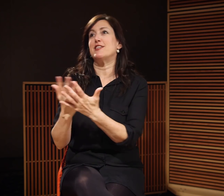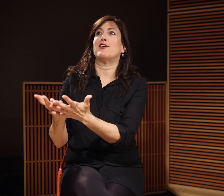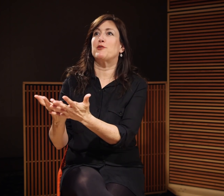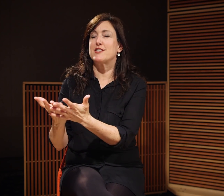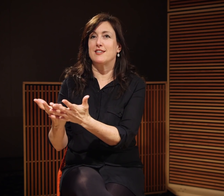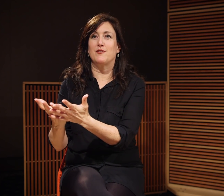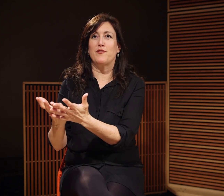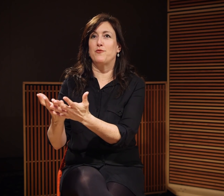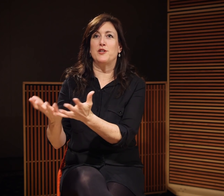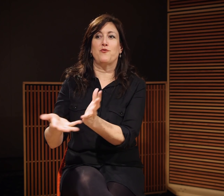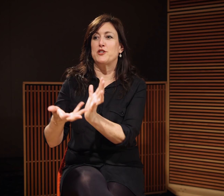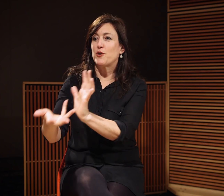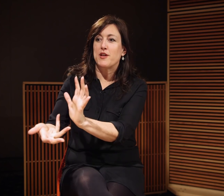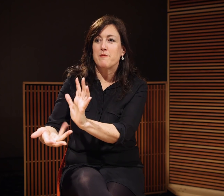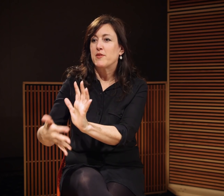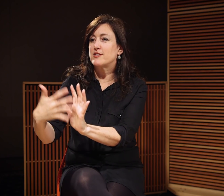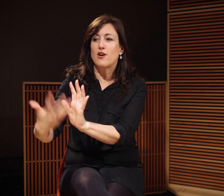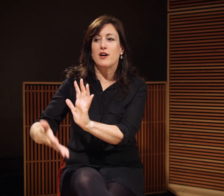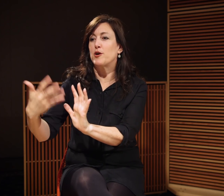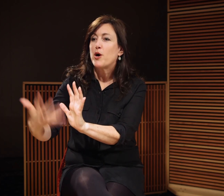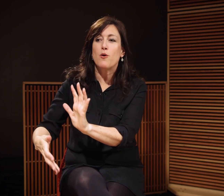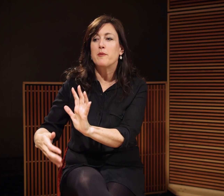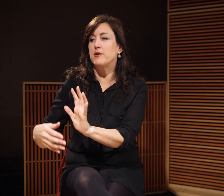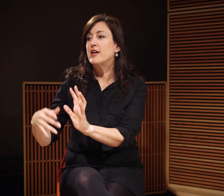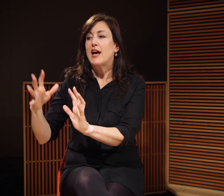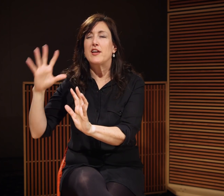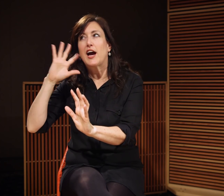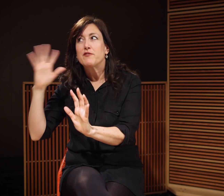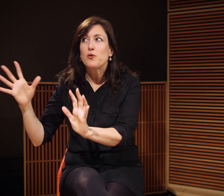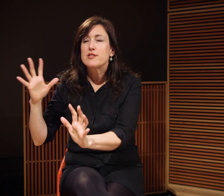but a deaf person, if we show them a song or a poem and they kind of know the song